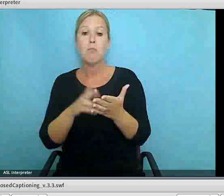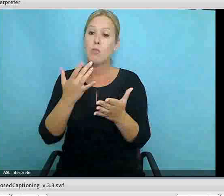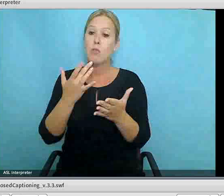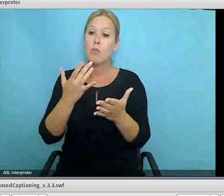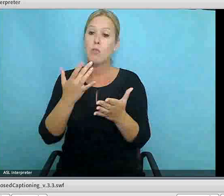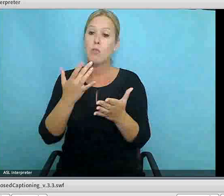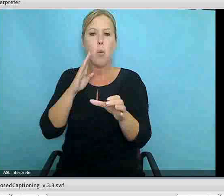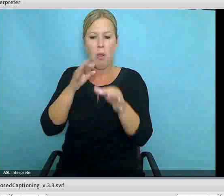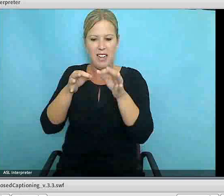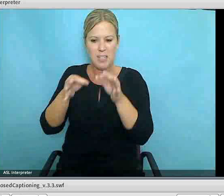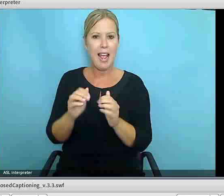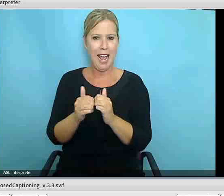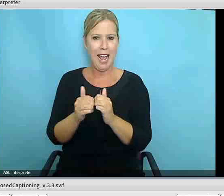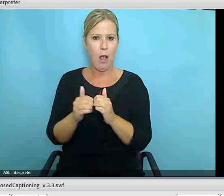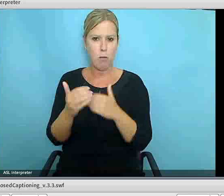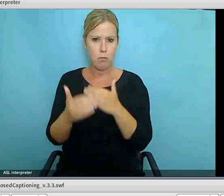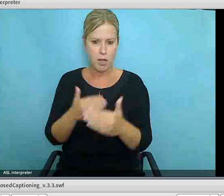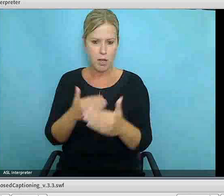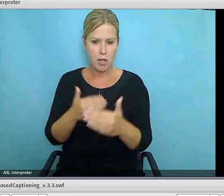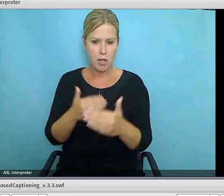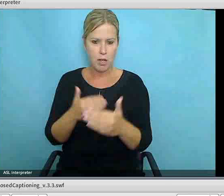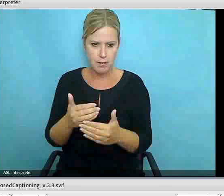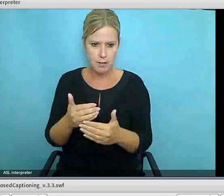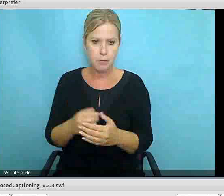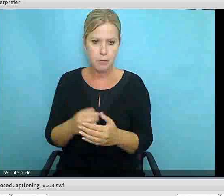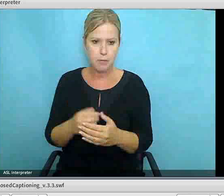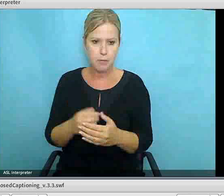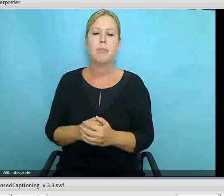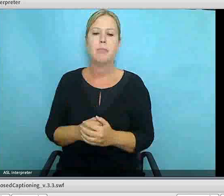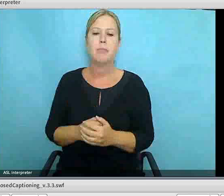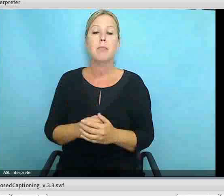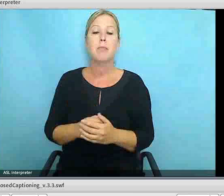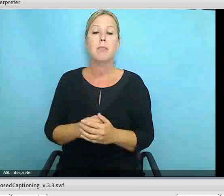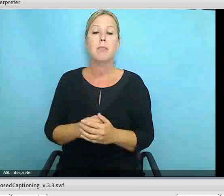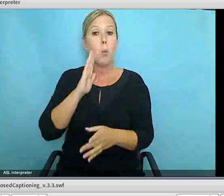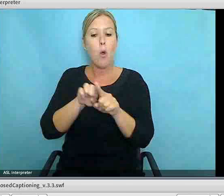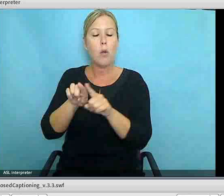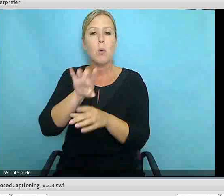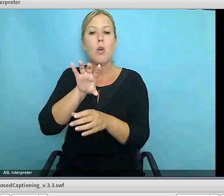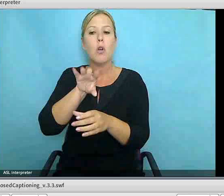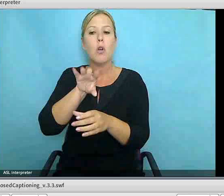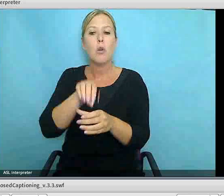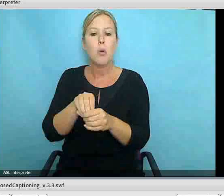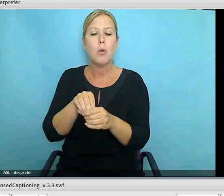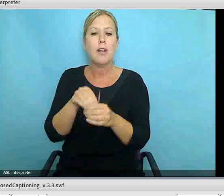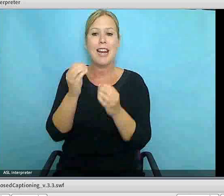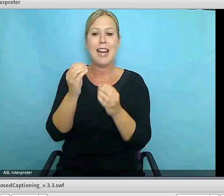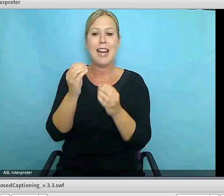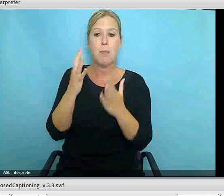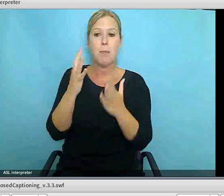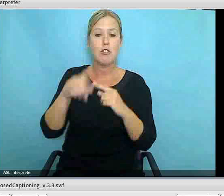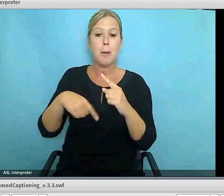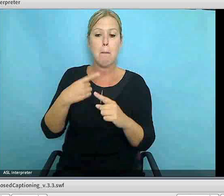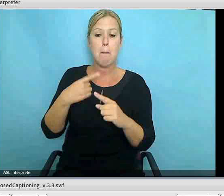It contains information about how to contact each of the plans that are available to that person.